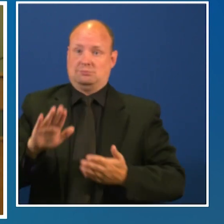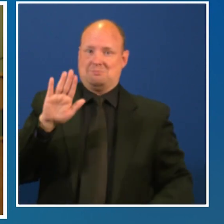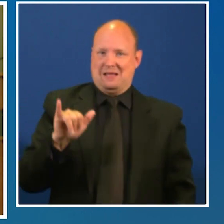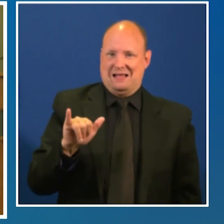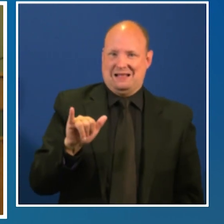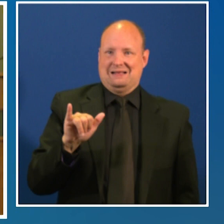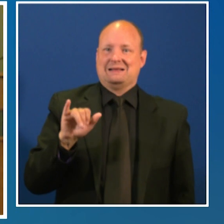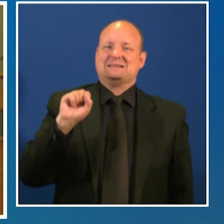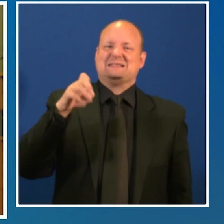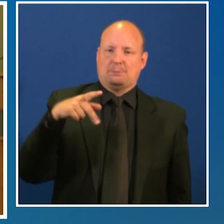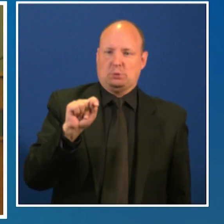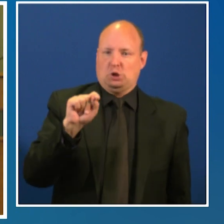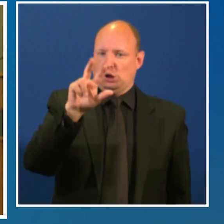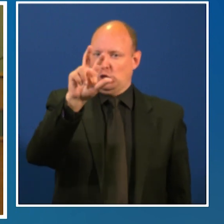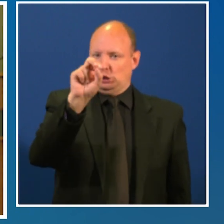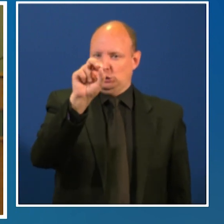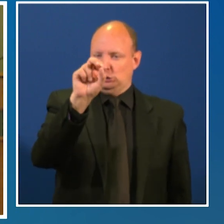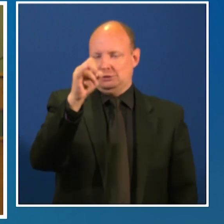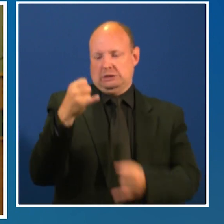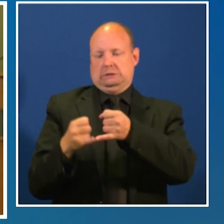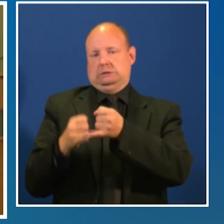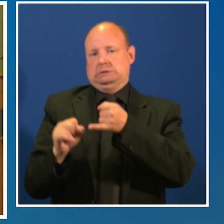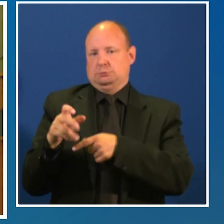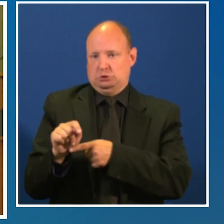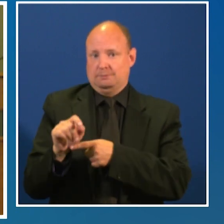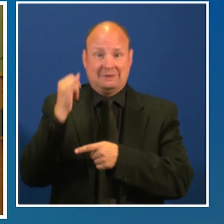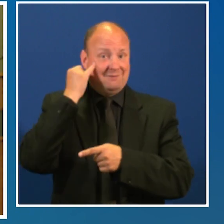arrangements to get back on track. If you're experiencing